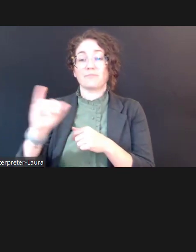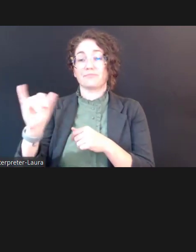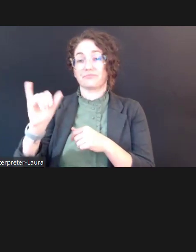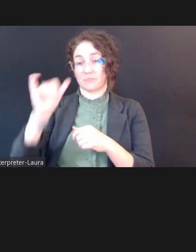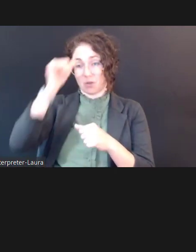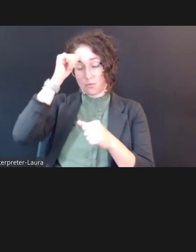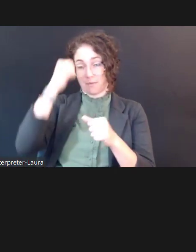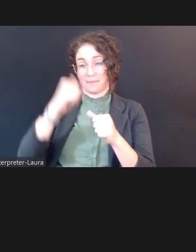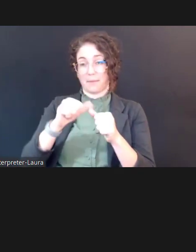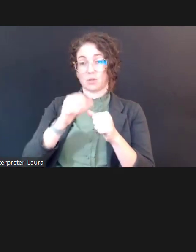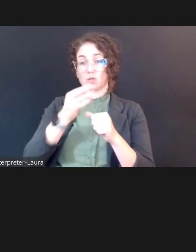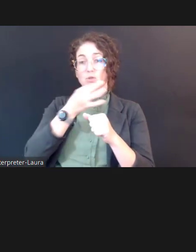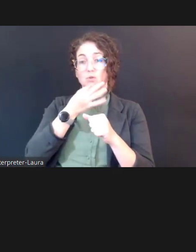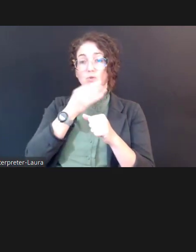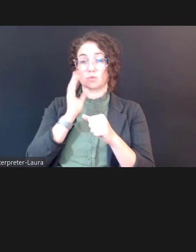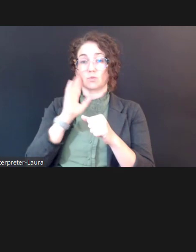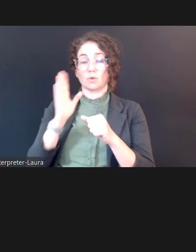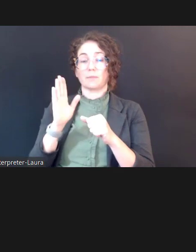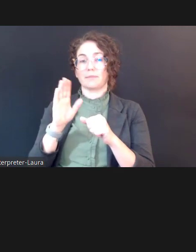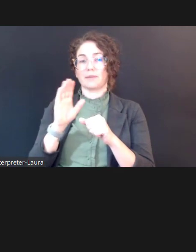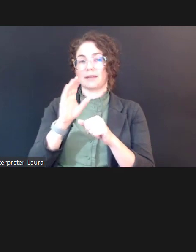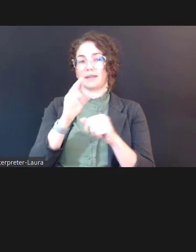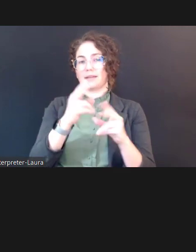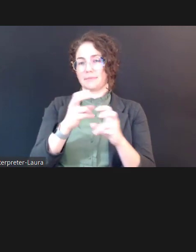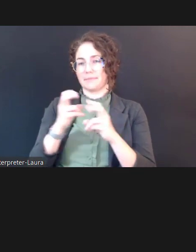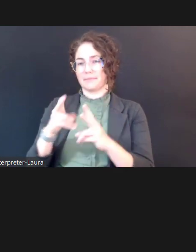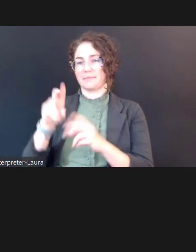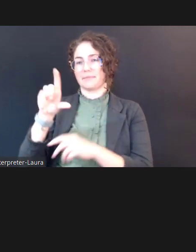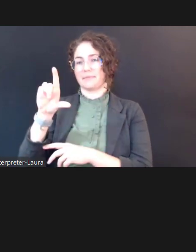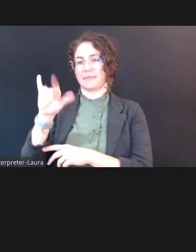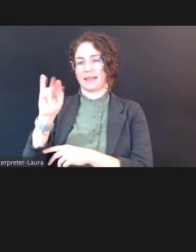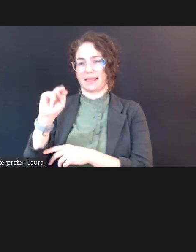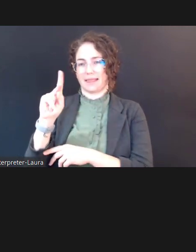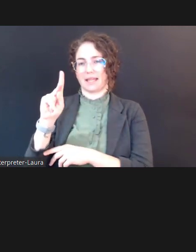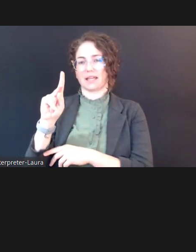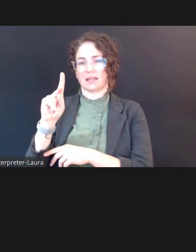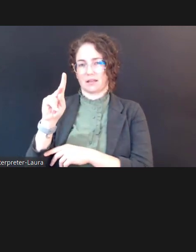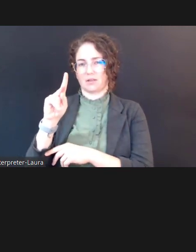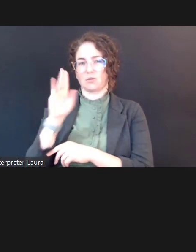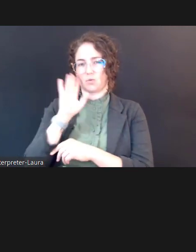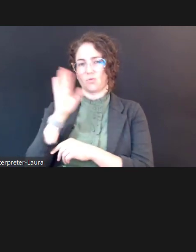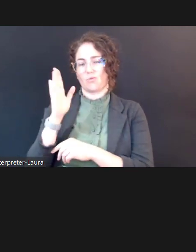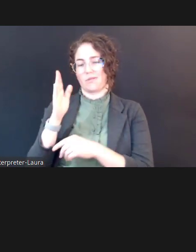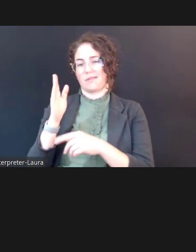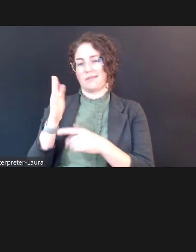give us an evaluation of how we did today, as well as will generate a